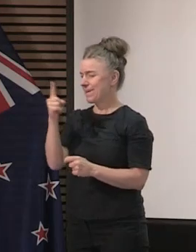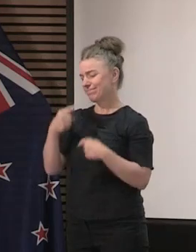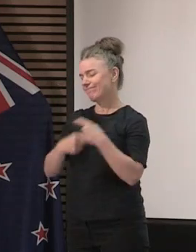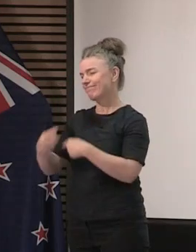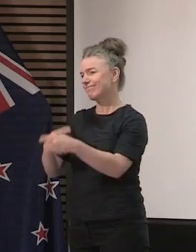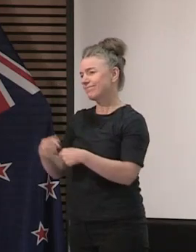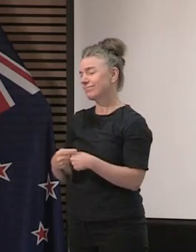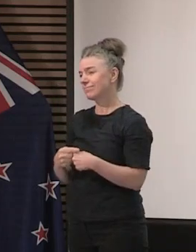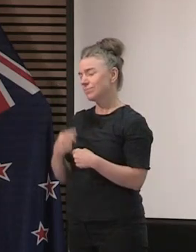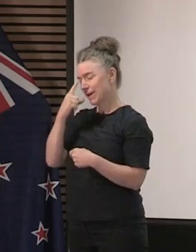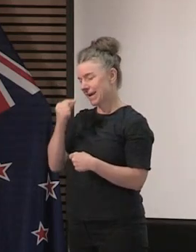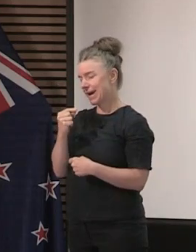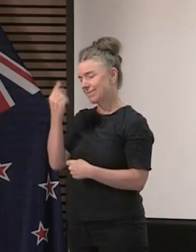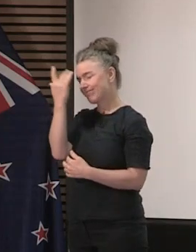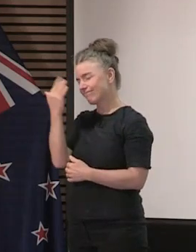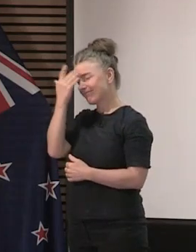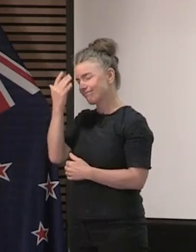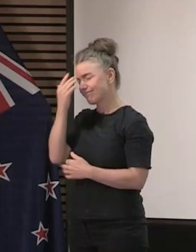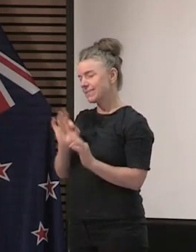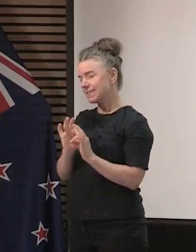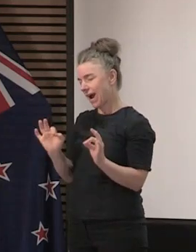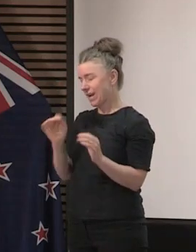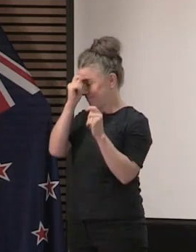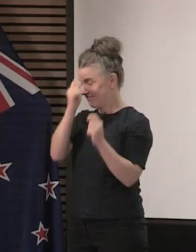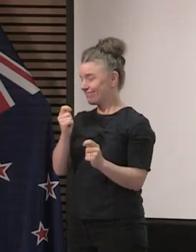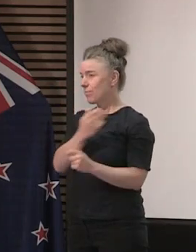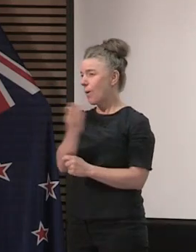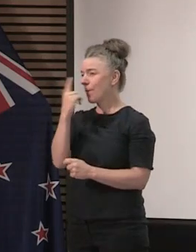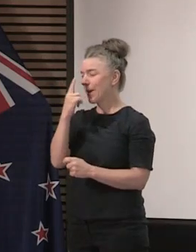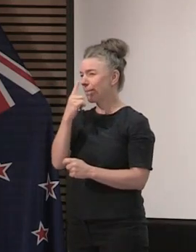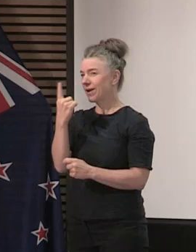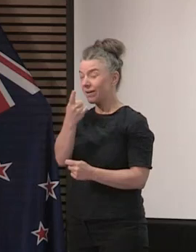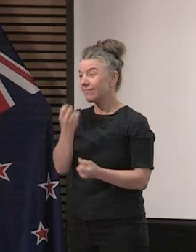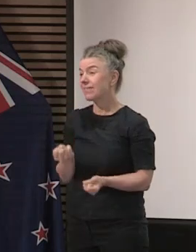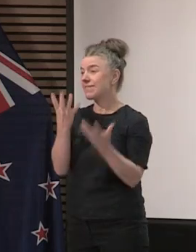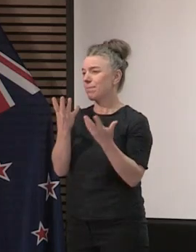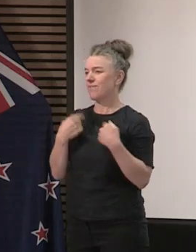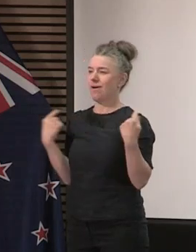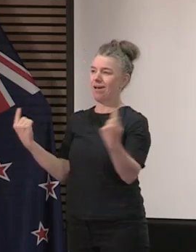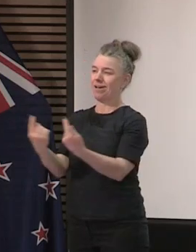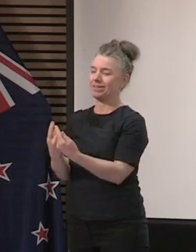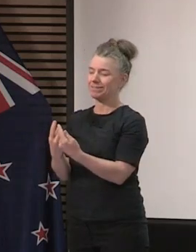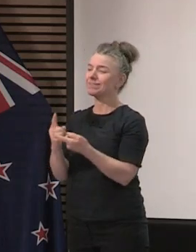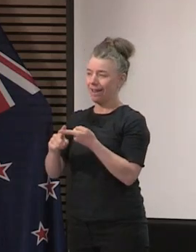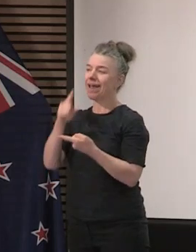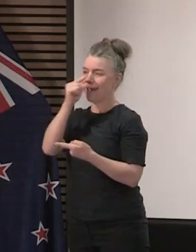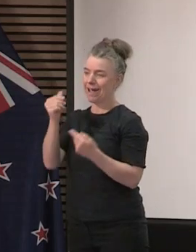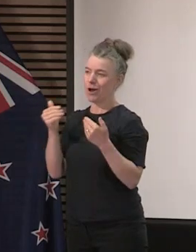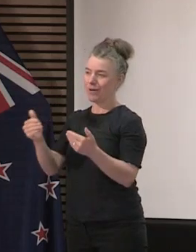in silence and pay tribute to show we should never forget. We can still take time to pause, reflect and pay our